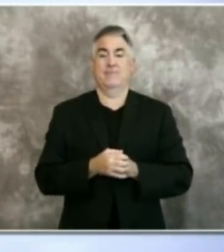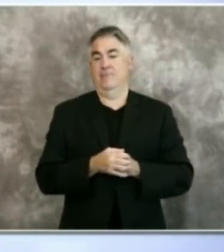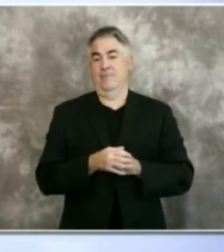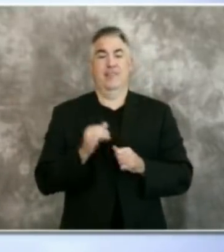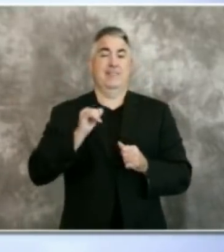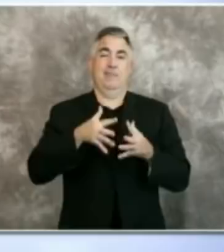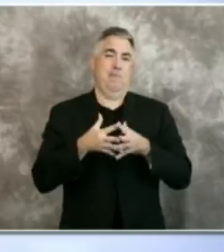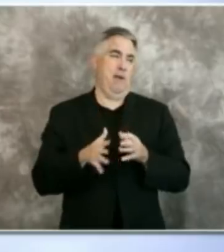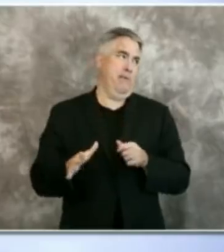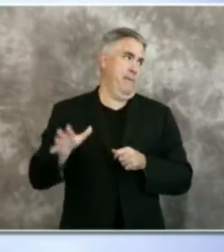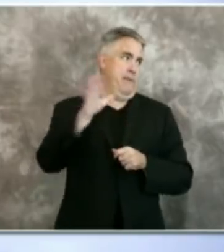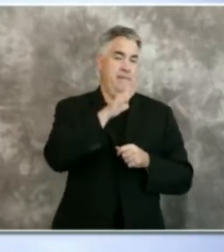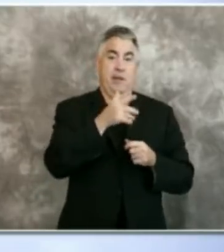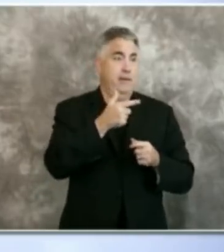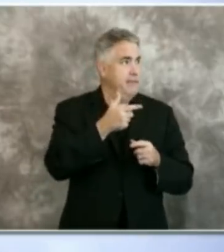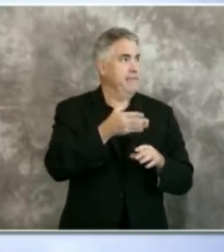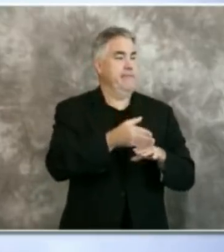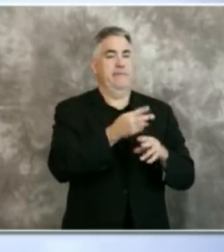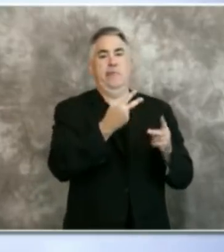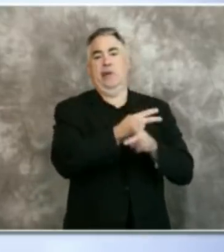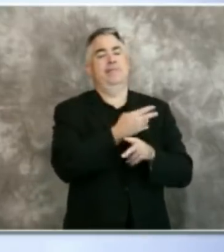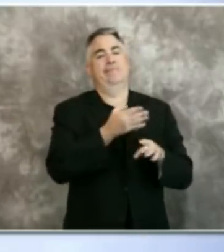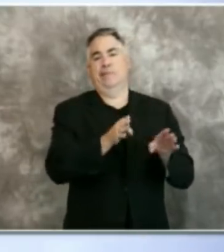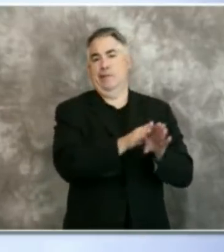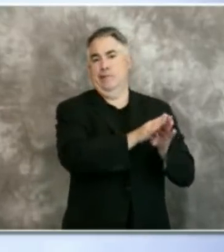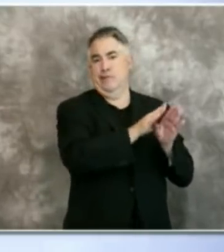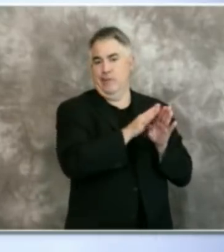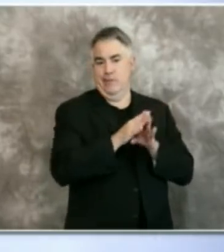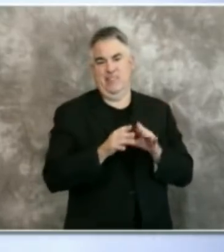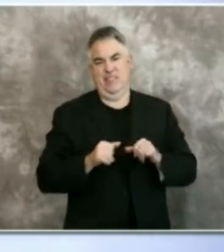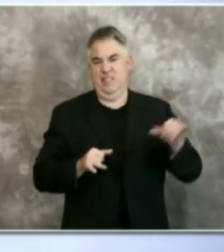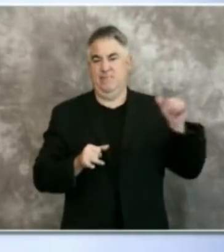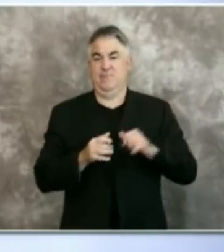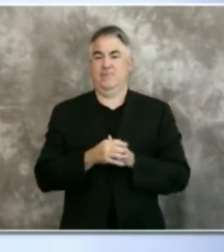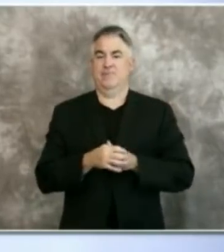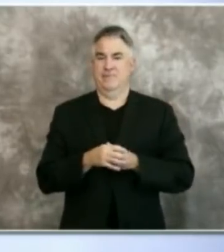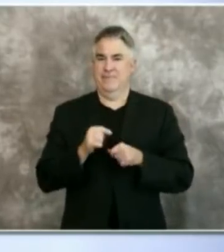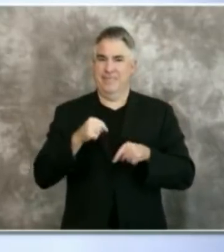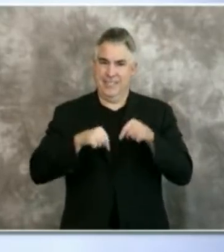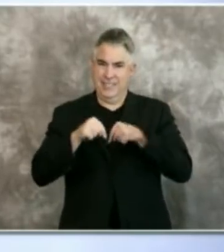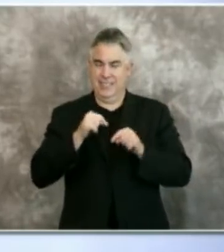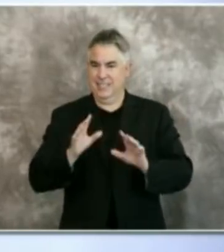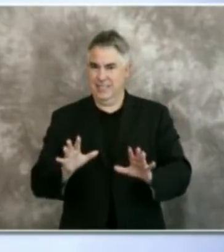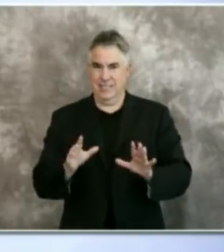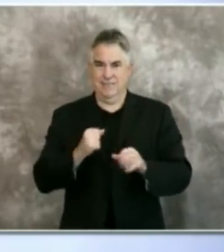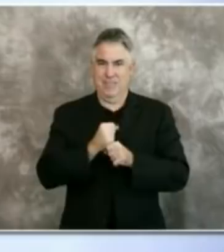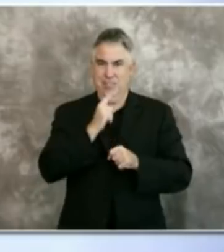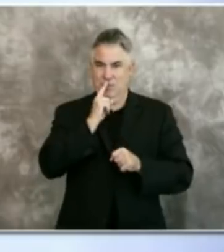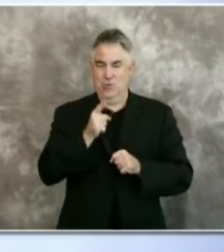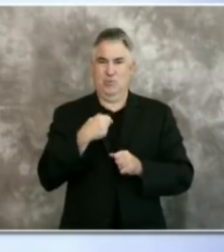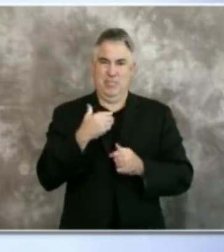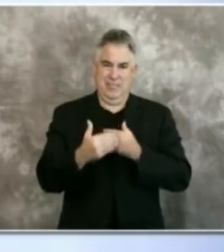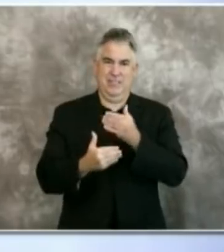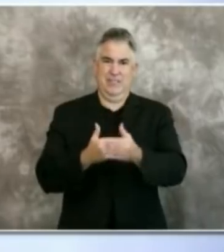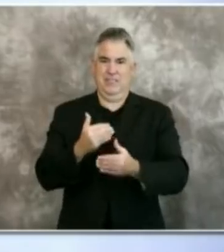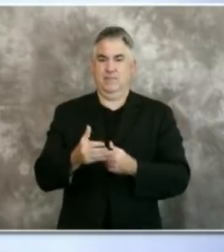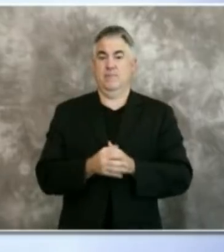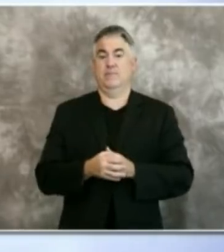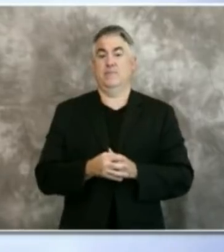CALIFORNIA IS IN THE SITUATION. OUR CAL WITH OTHER STATE THROUGHOUT THE UNITED STATES. ALL ARE IN A SIMILAR SITUATION WHERE THEY ARE DIALING BACK ARE CHANGING